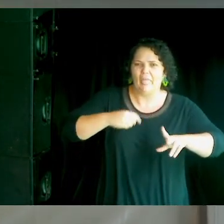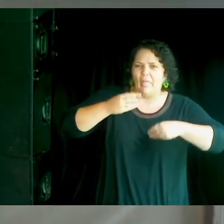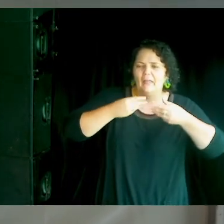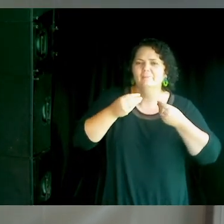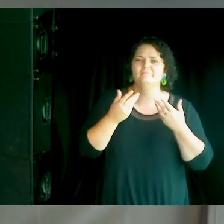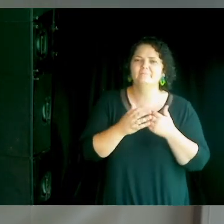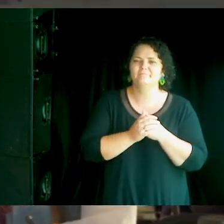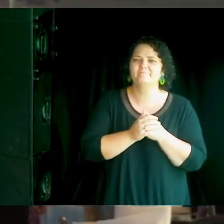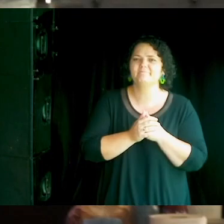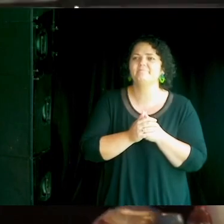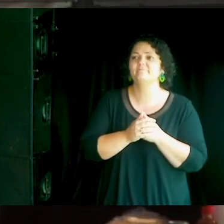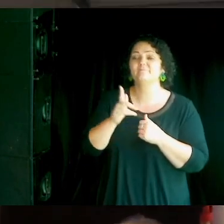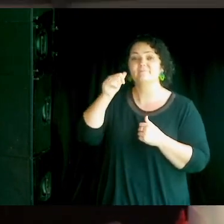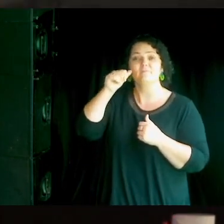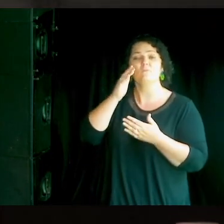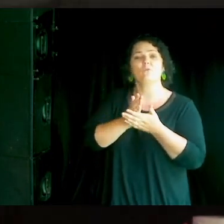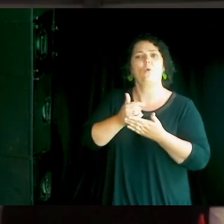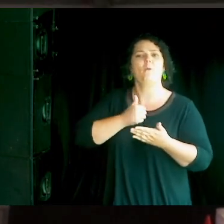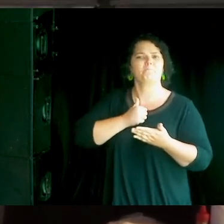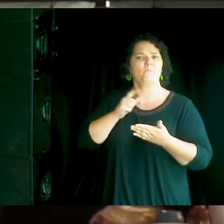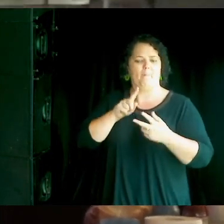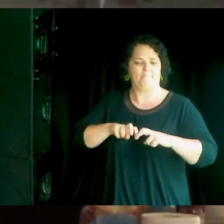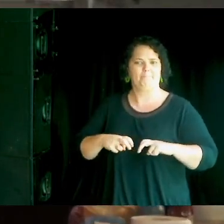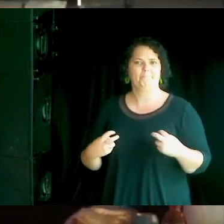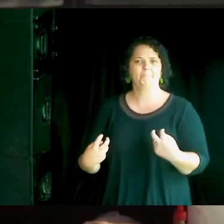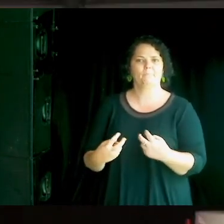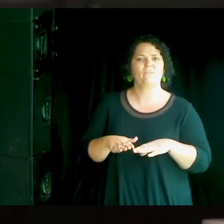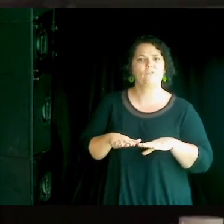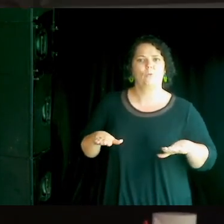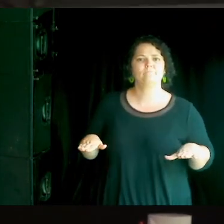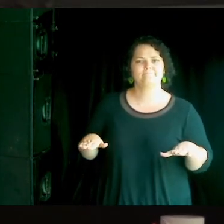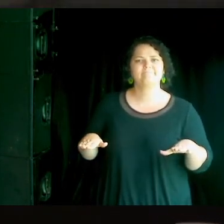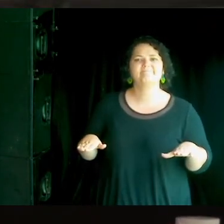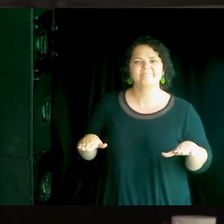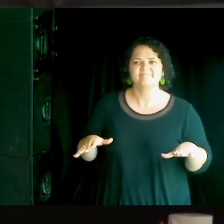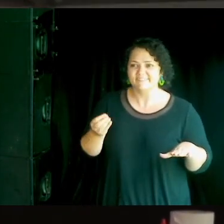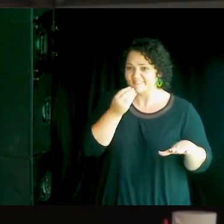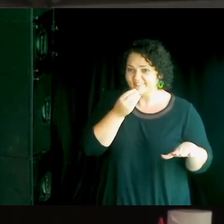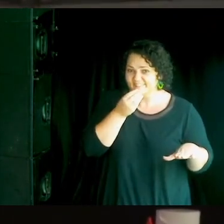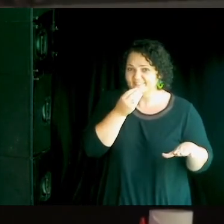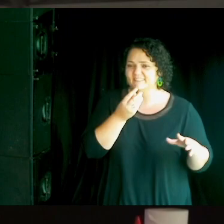actually sit down on the floor and we eat our crab any dishes even the laksa and everything